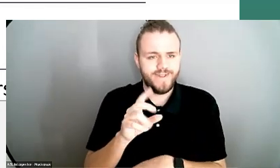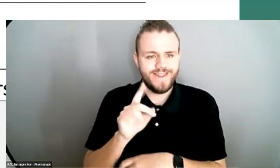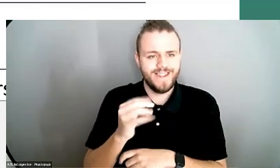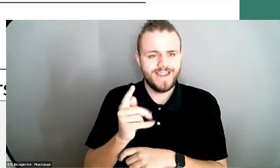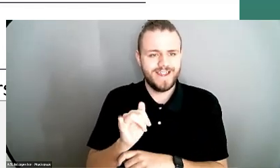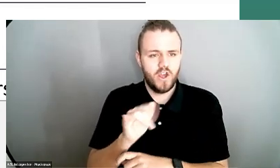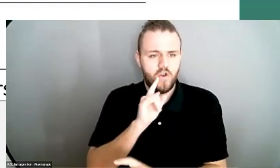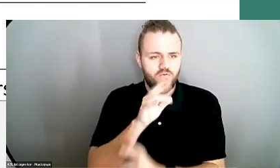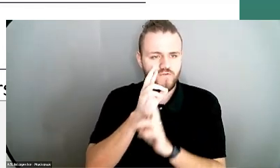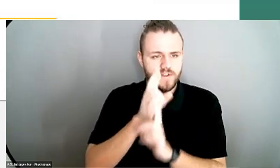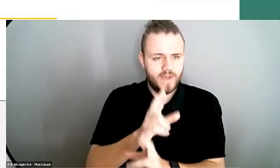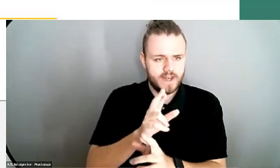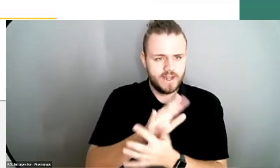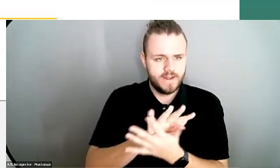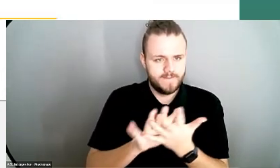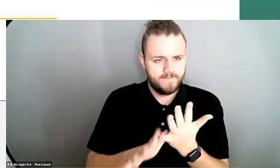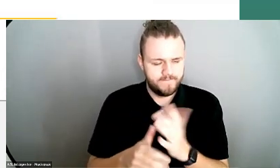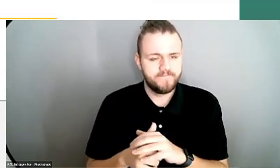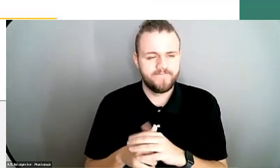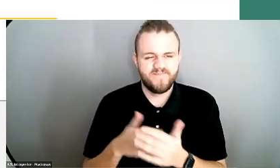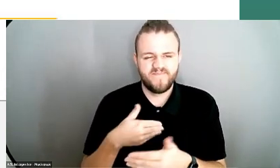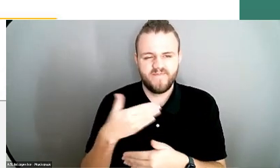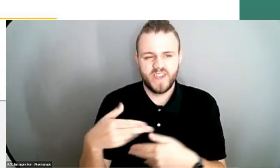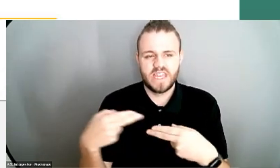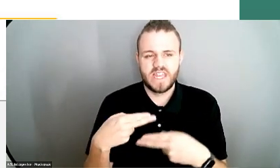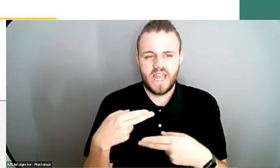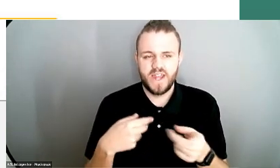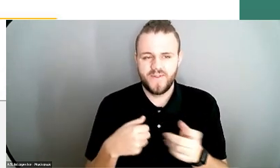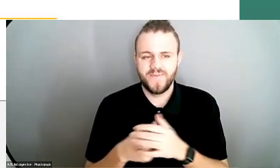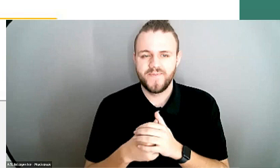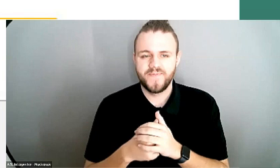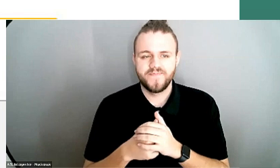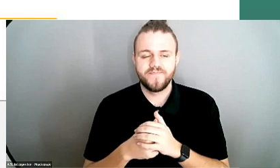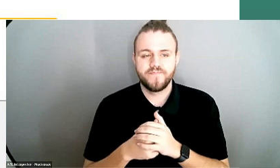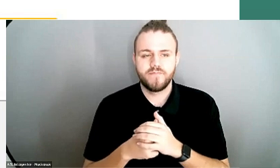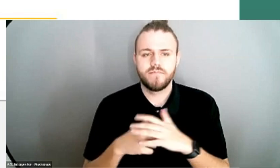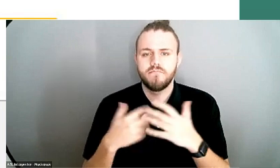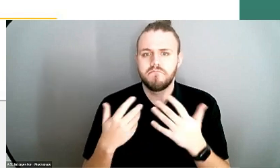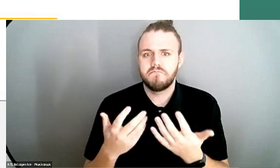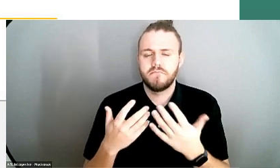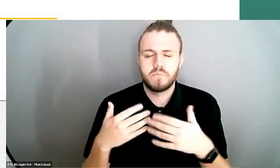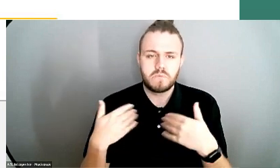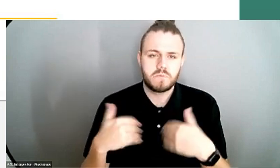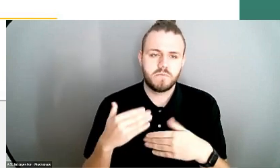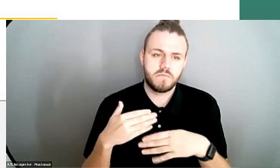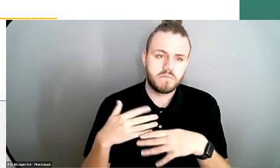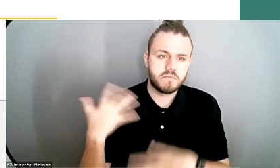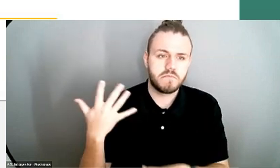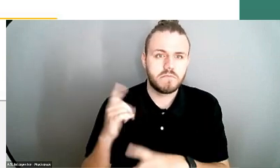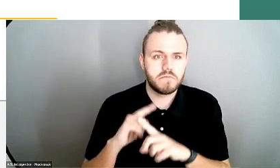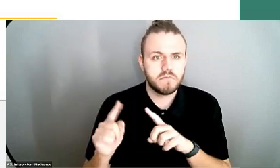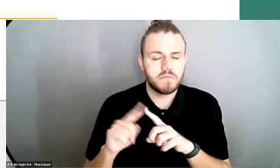Next slide. So there are a lot of health care provider and